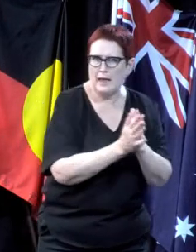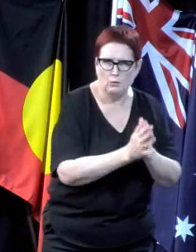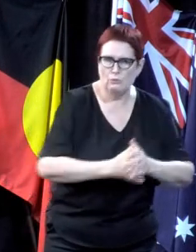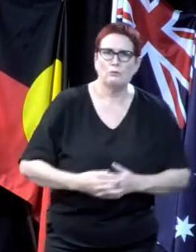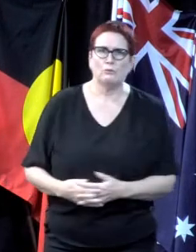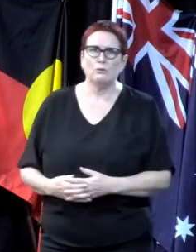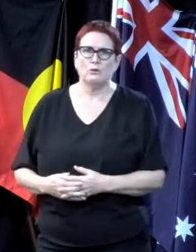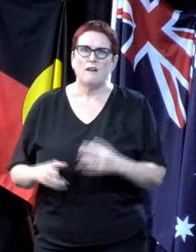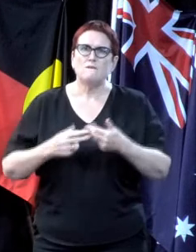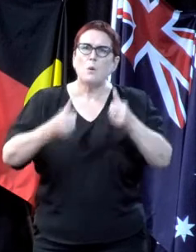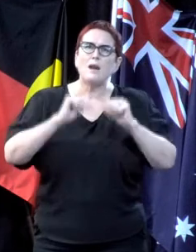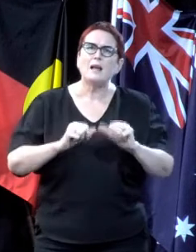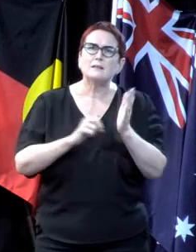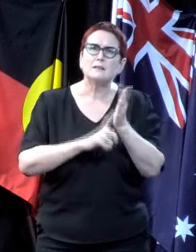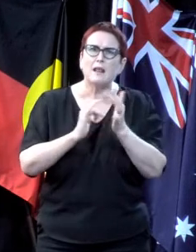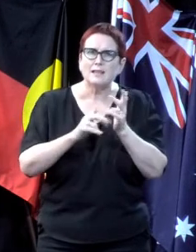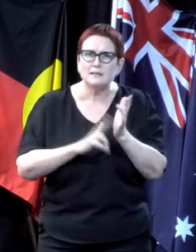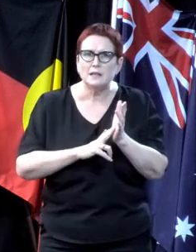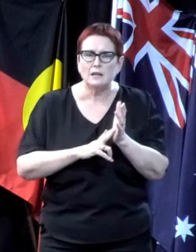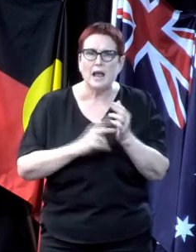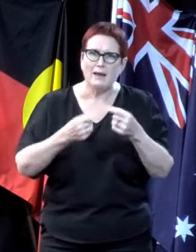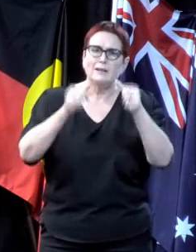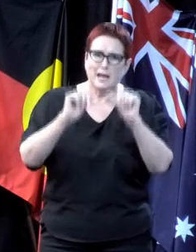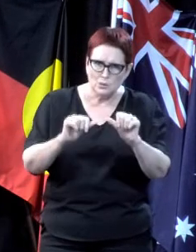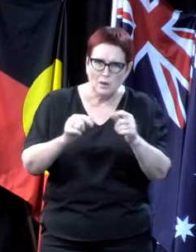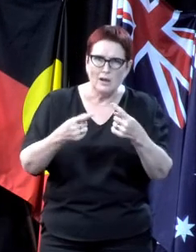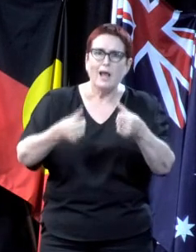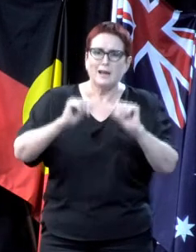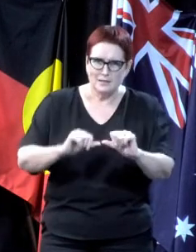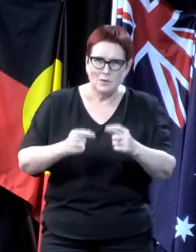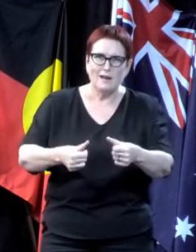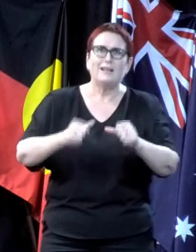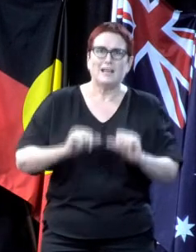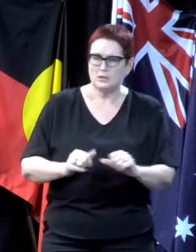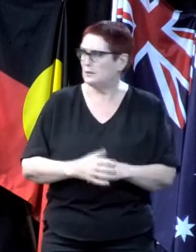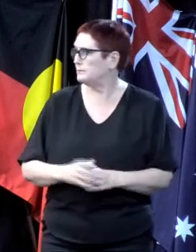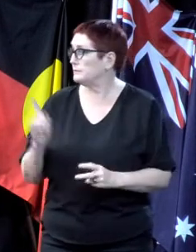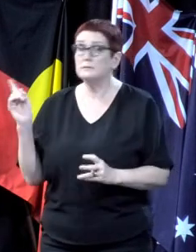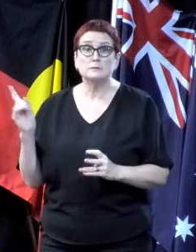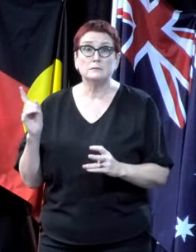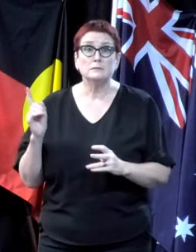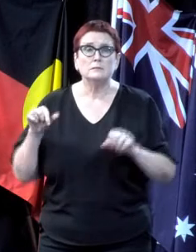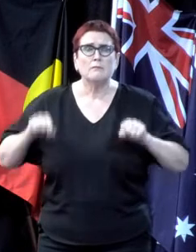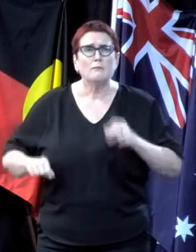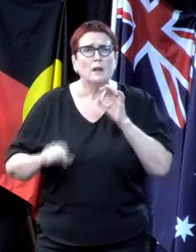and the lesson after that and the following lesson? Are the co-teachers equal partners or equal in status